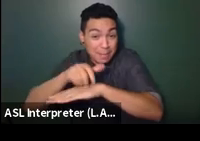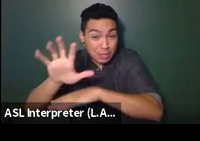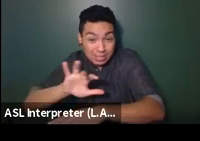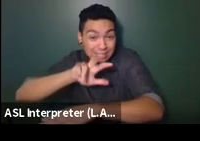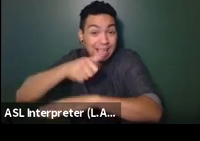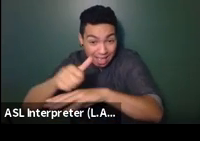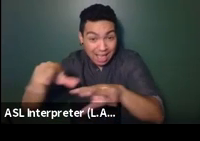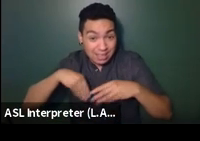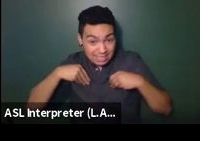ESD 189 - Amy Colburn: So,